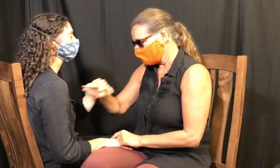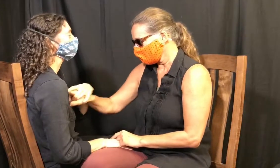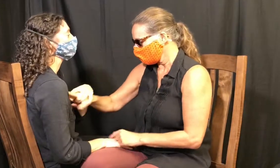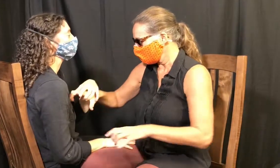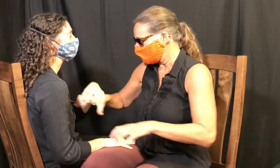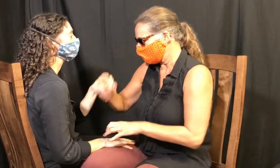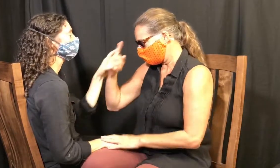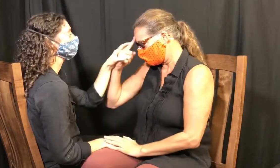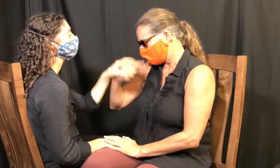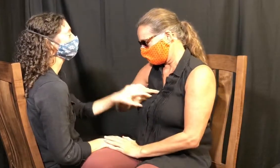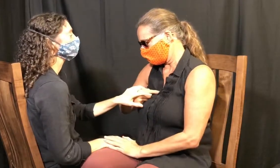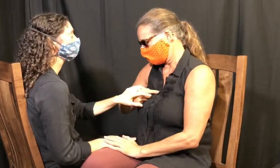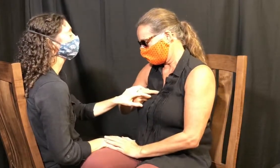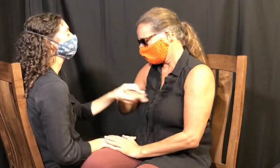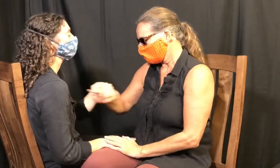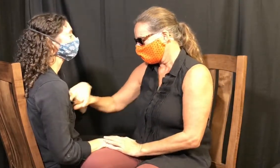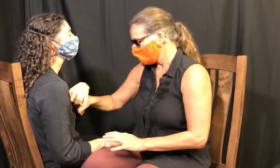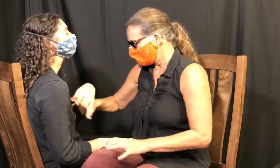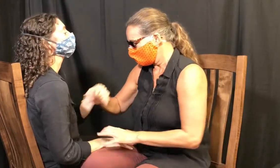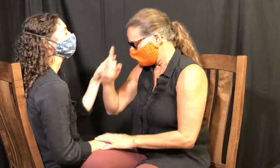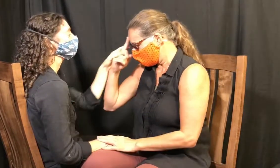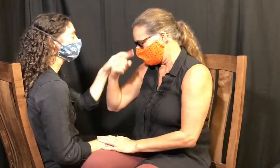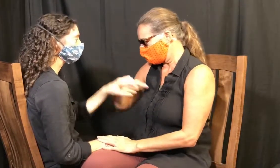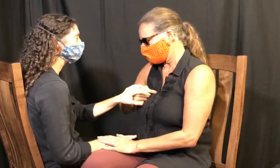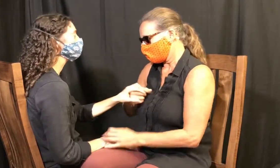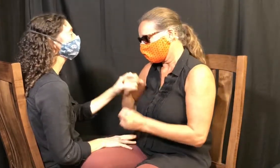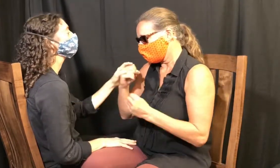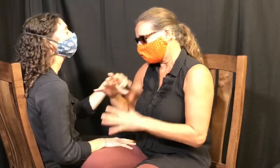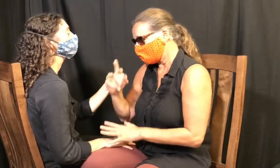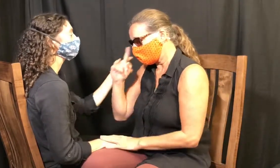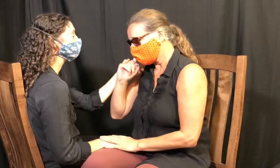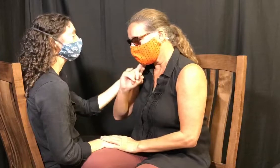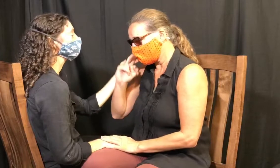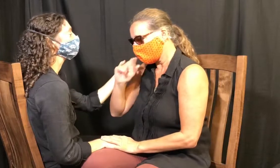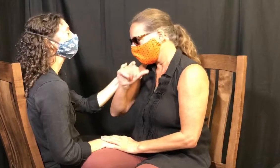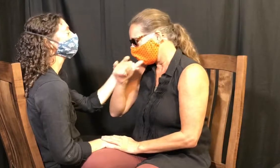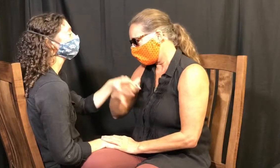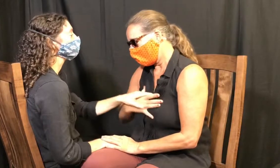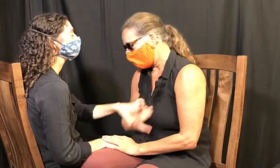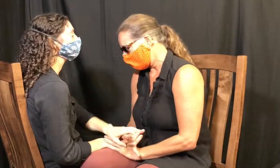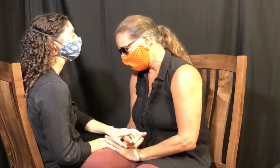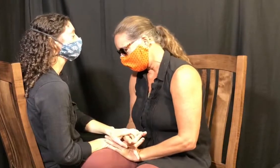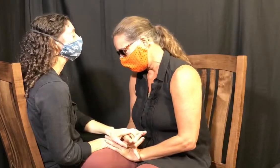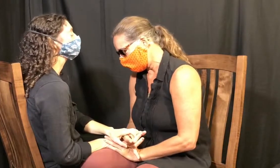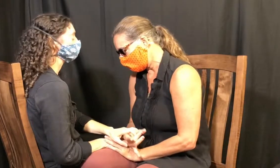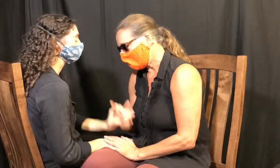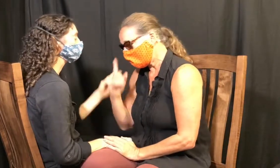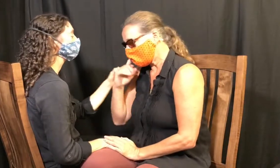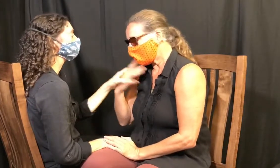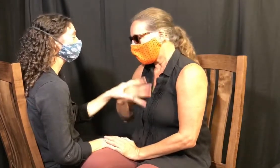The children have learned through countless daily activities that they can't live independently because they need others to do things for them.